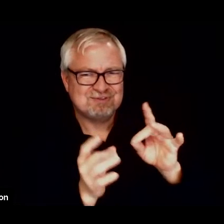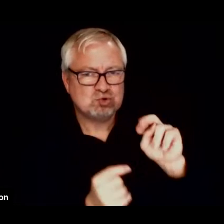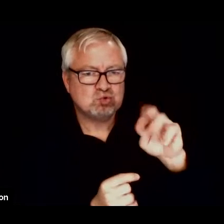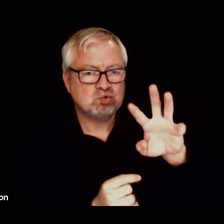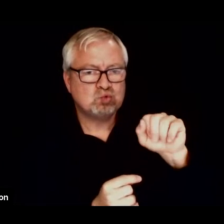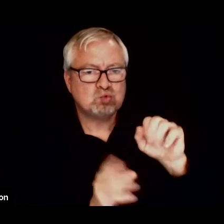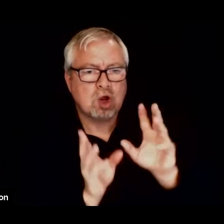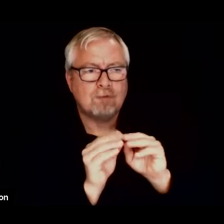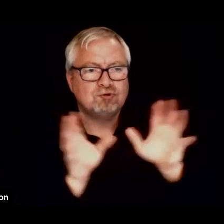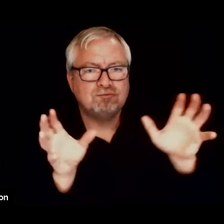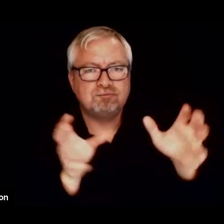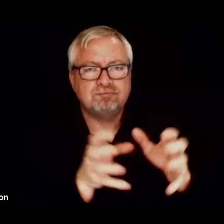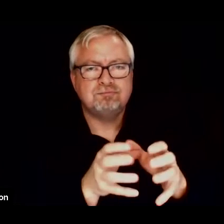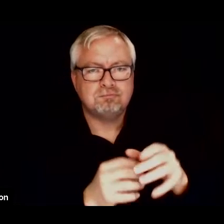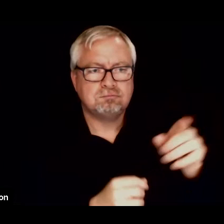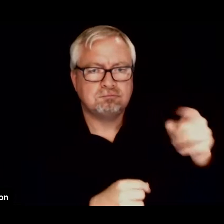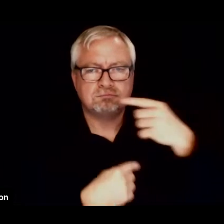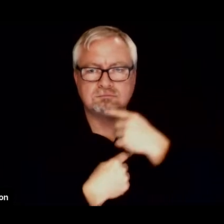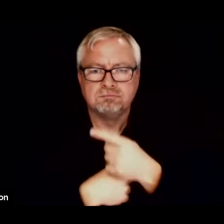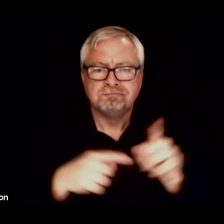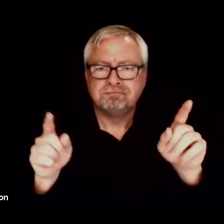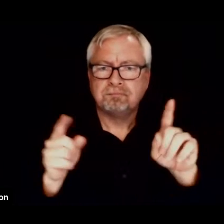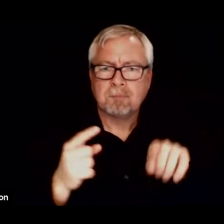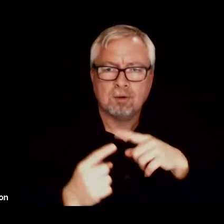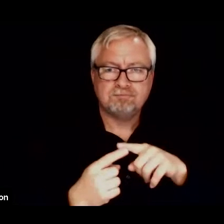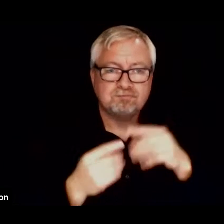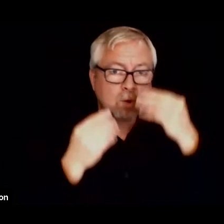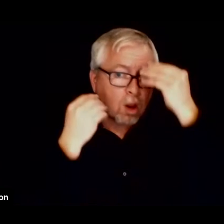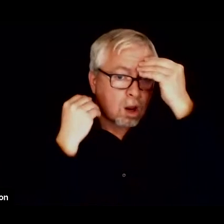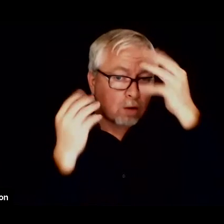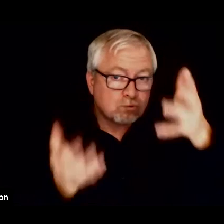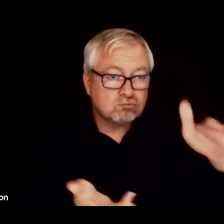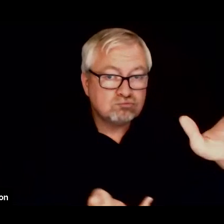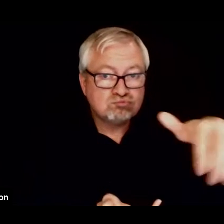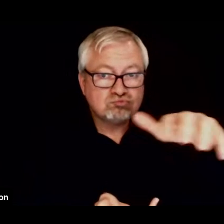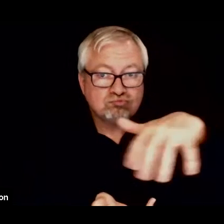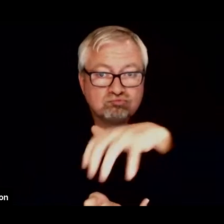uh information collection and sharing and also the cards that people are going to be getting as